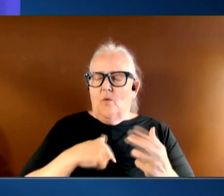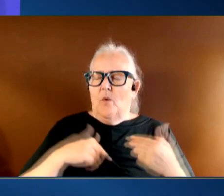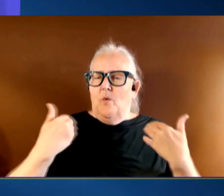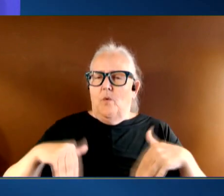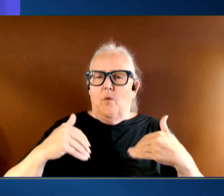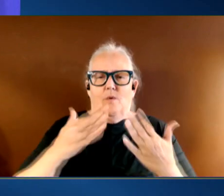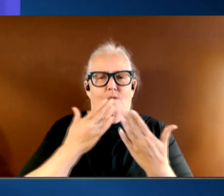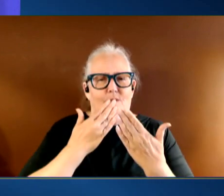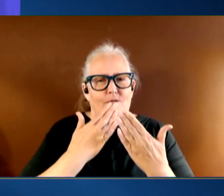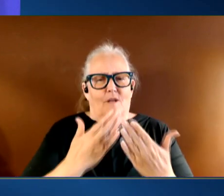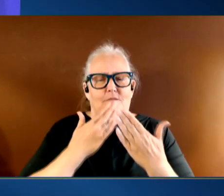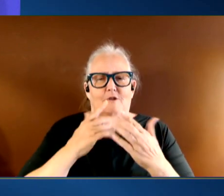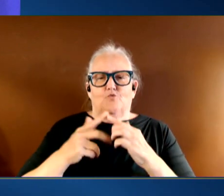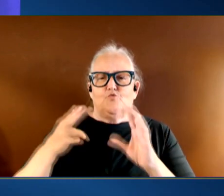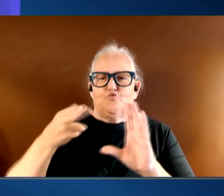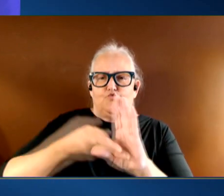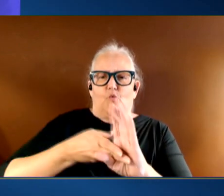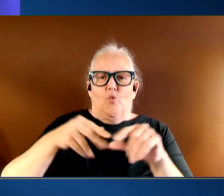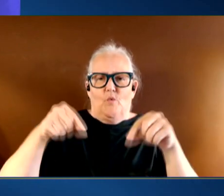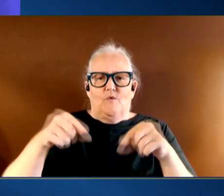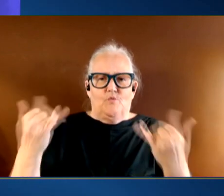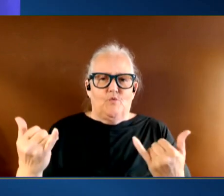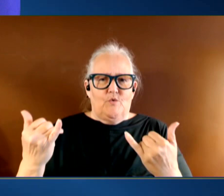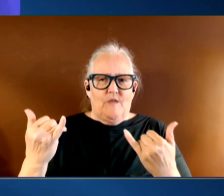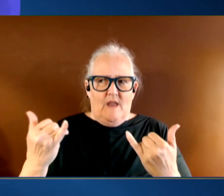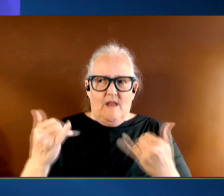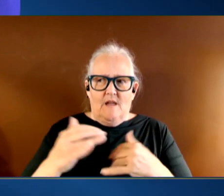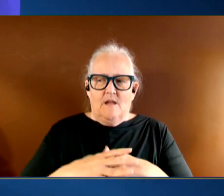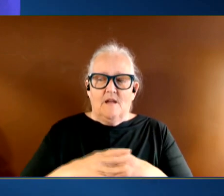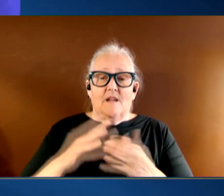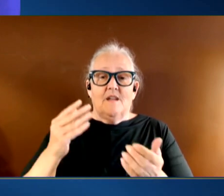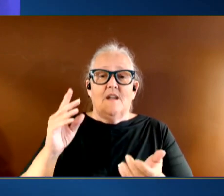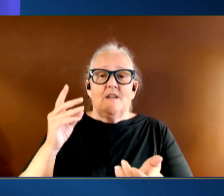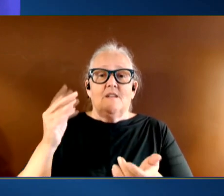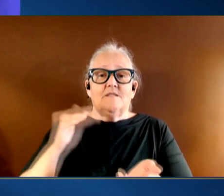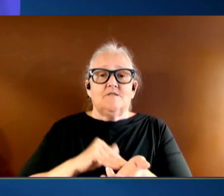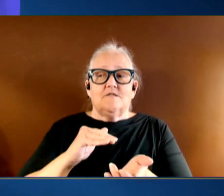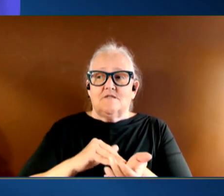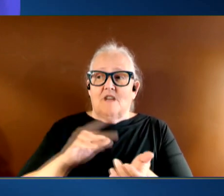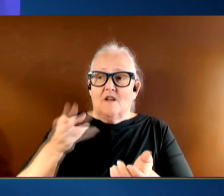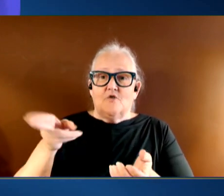you today. I'm grateful that Dr. Wong asked me to come and give a few remarks and I can